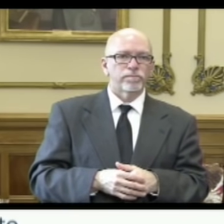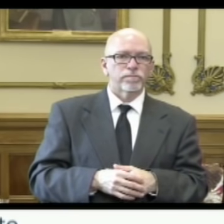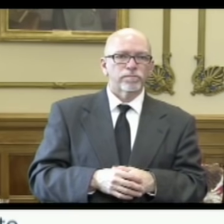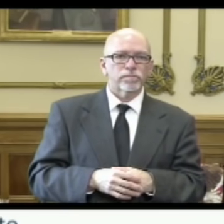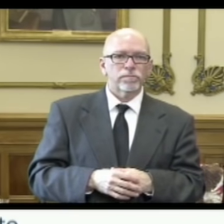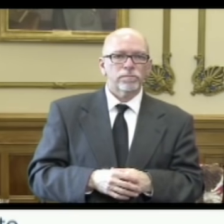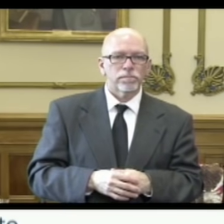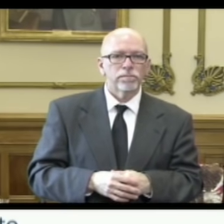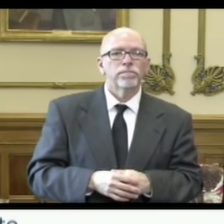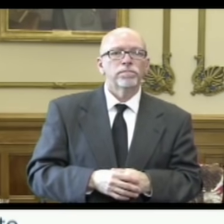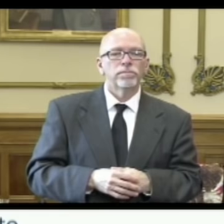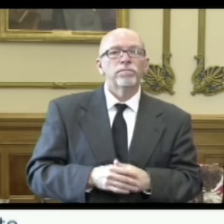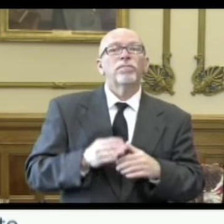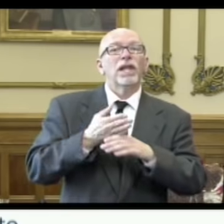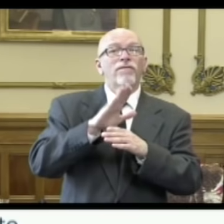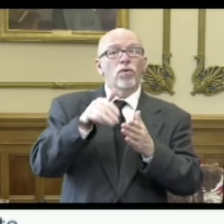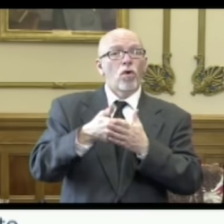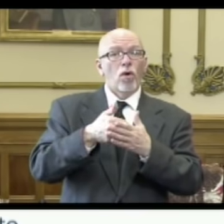THE TEST IS POSITIVE YOU'LL